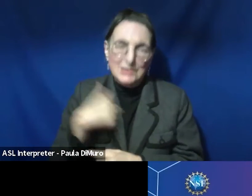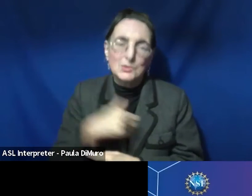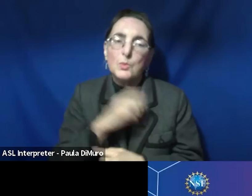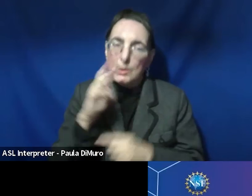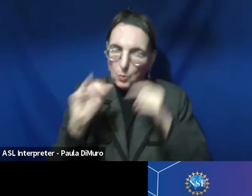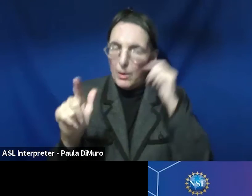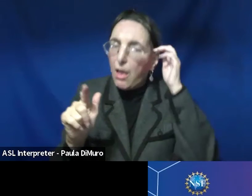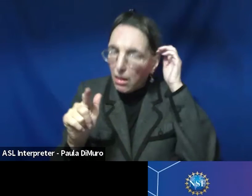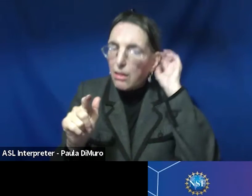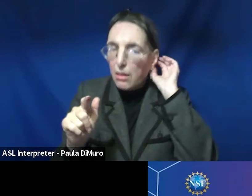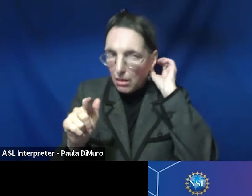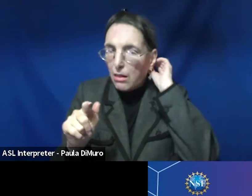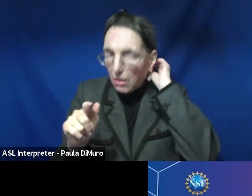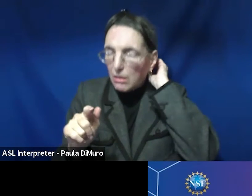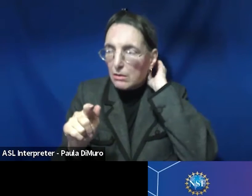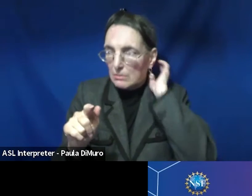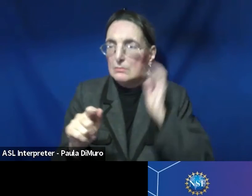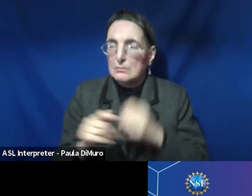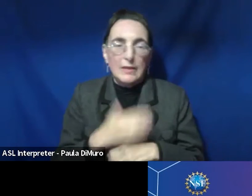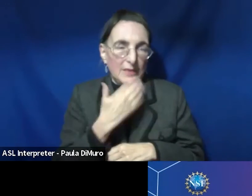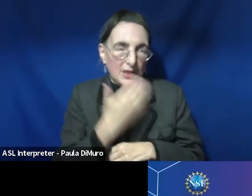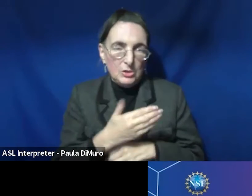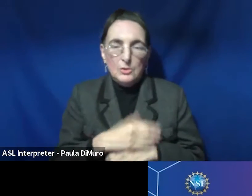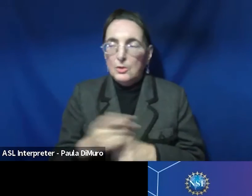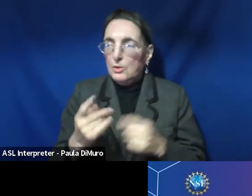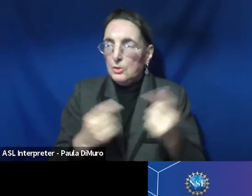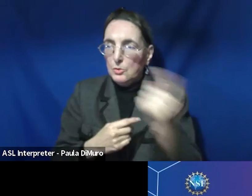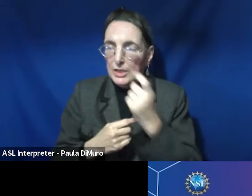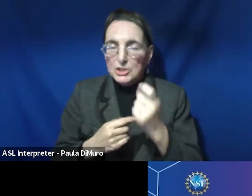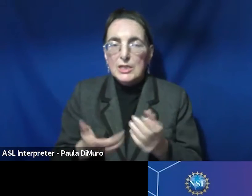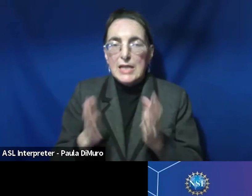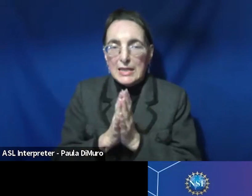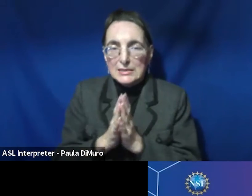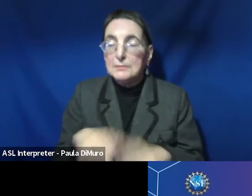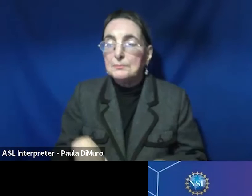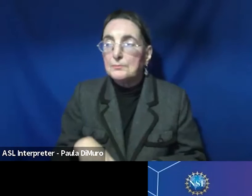Jeremy Leffler: Great. Thank you. Stephanie Yee: Thank you. Jeremy Leffler: Questions asking, does Research.gov allow